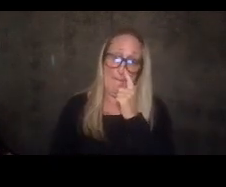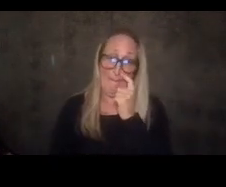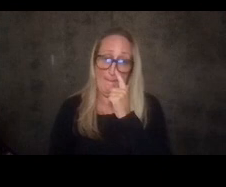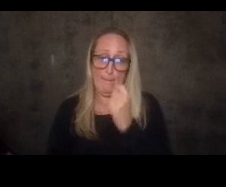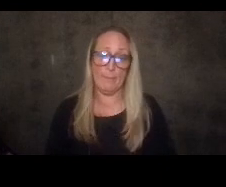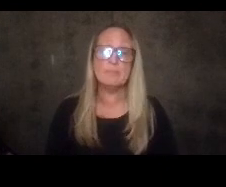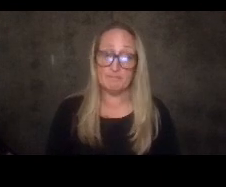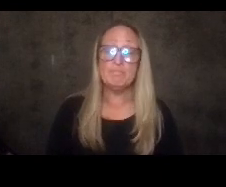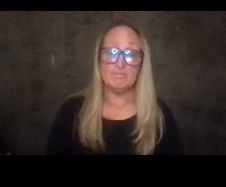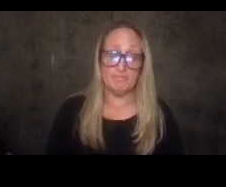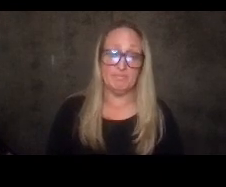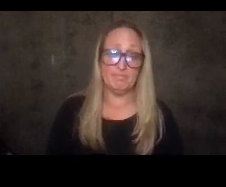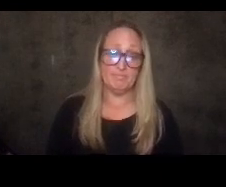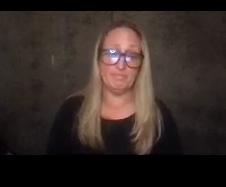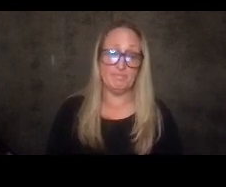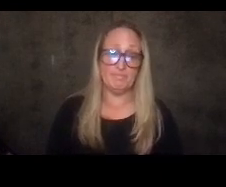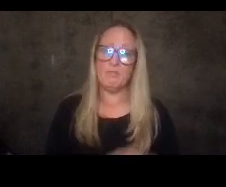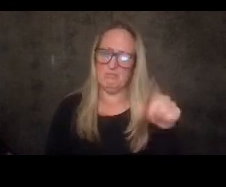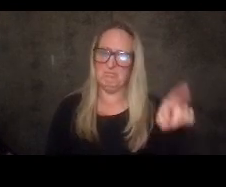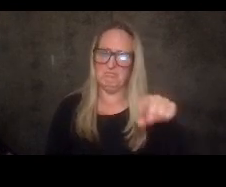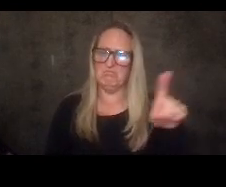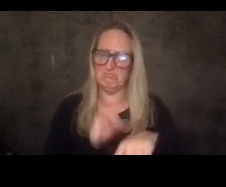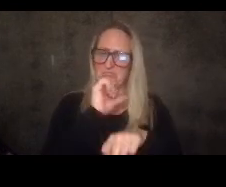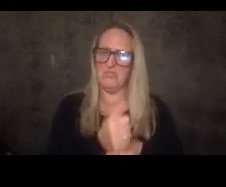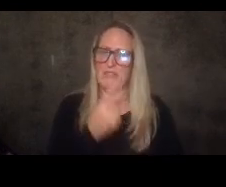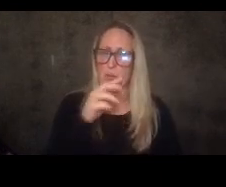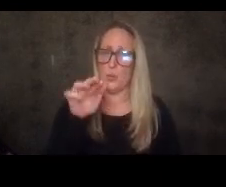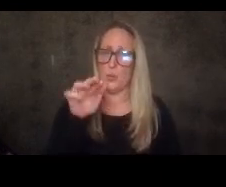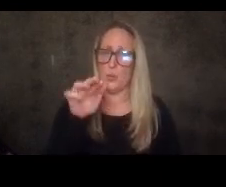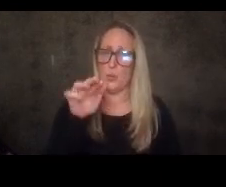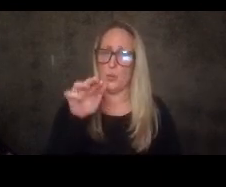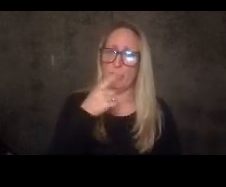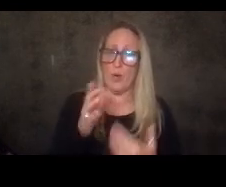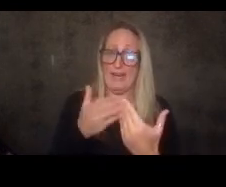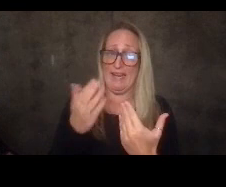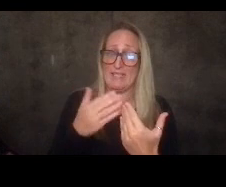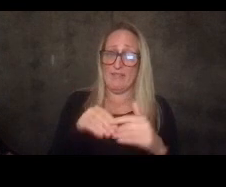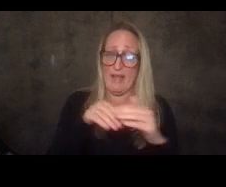OK, so these are all of our settings for word and ease of access. I'm gonna go ahead and close this window for now.